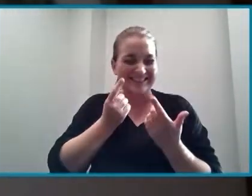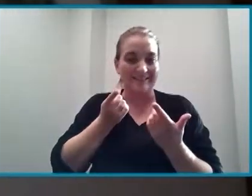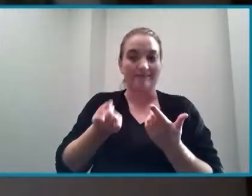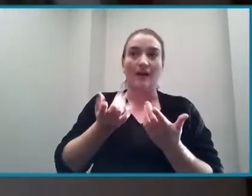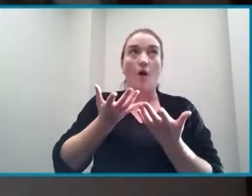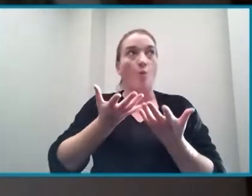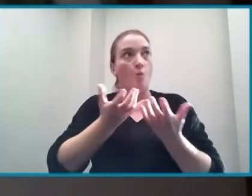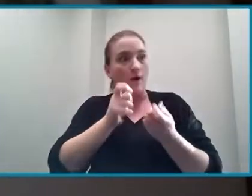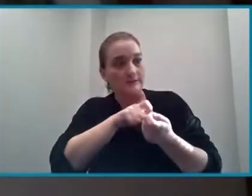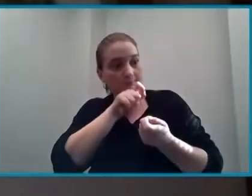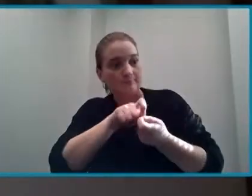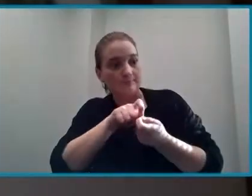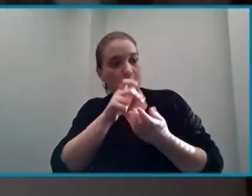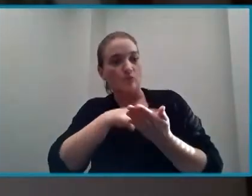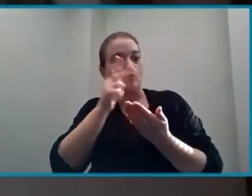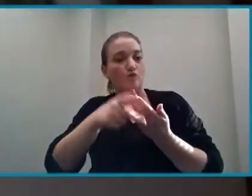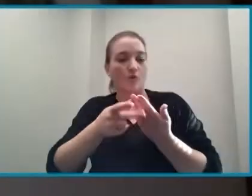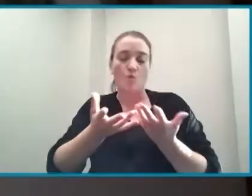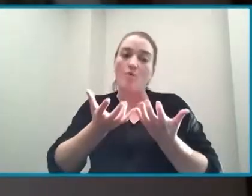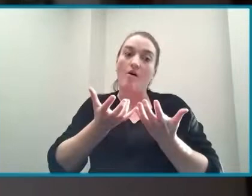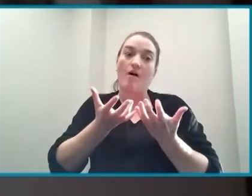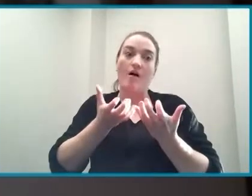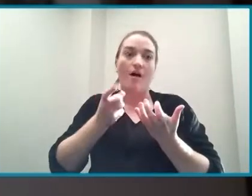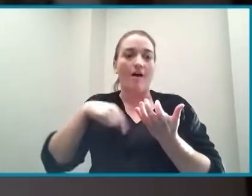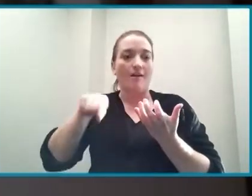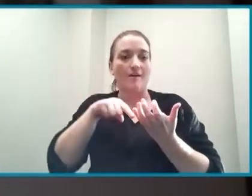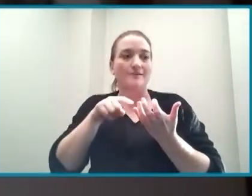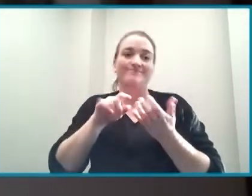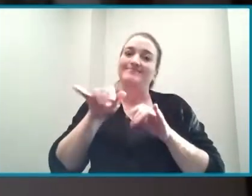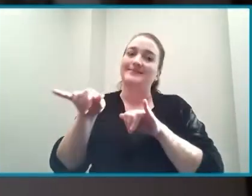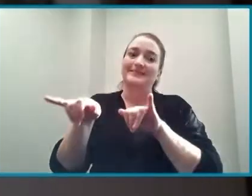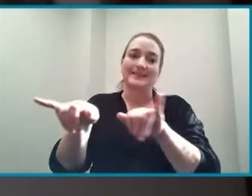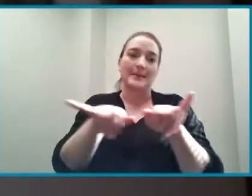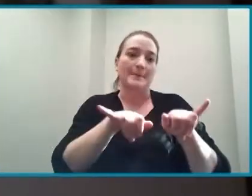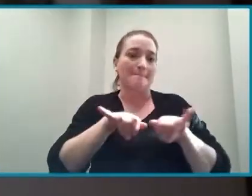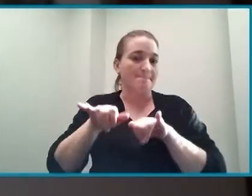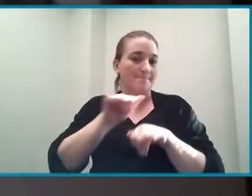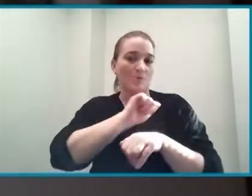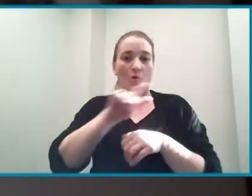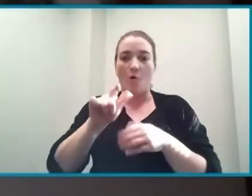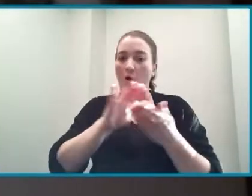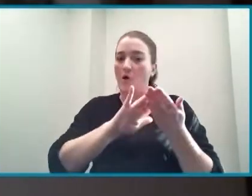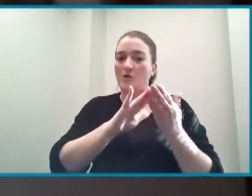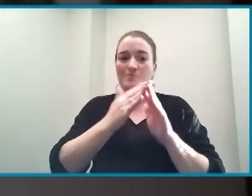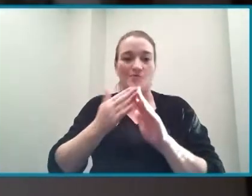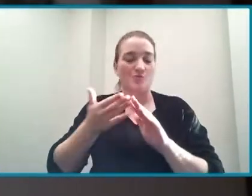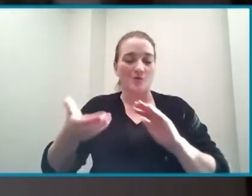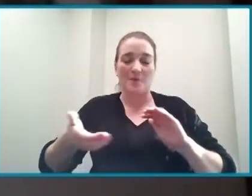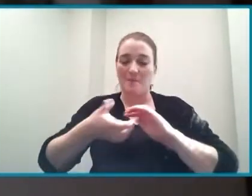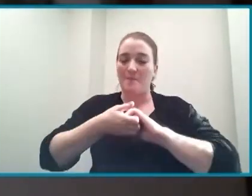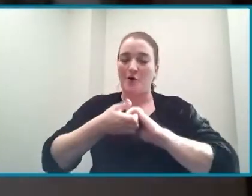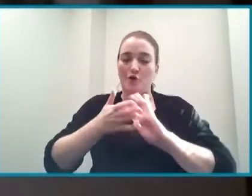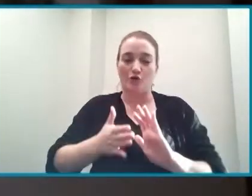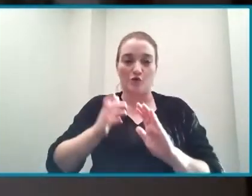as does all of our community partners, and we shape our programs to suit their needs.